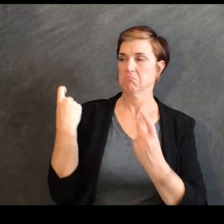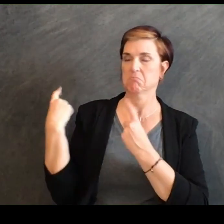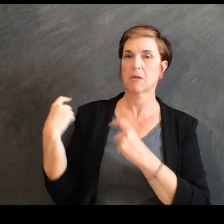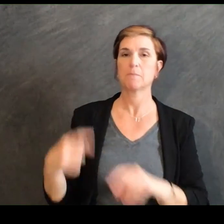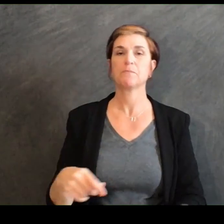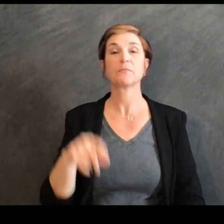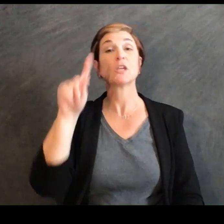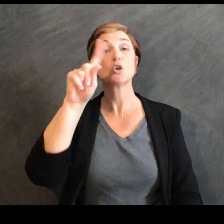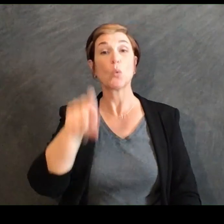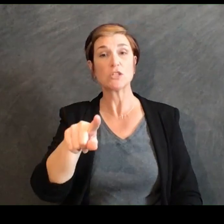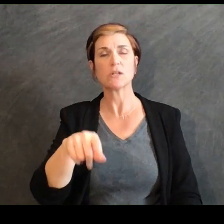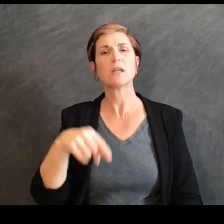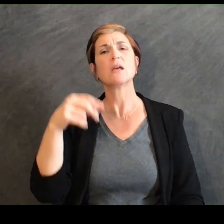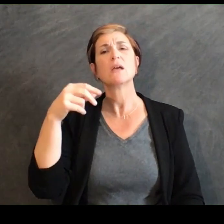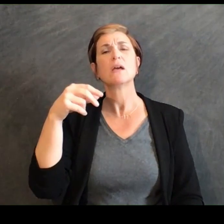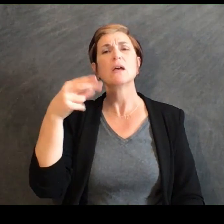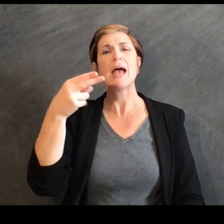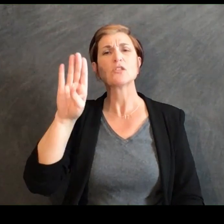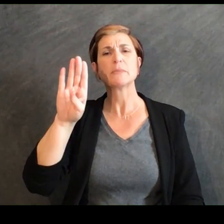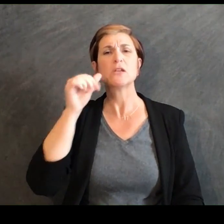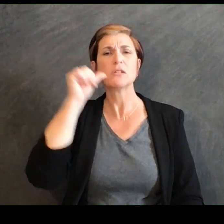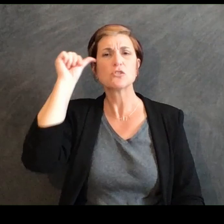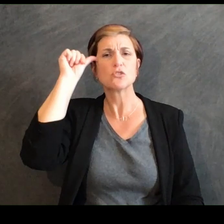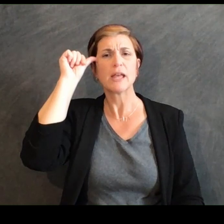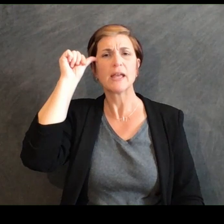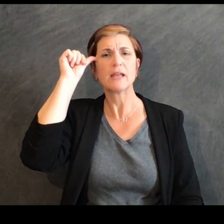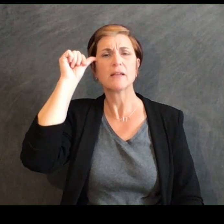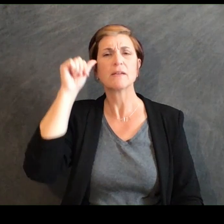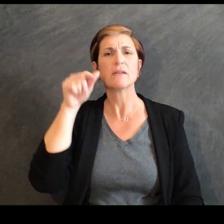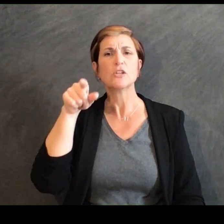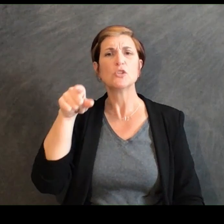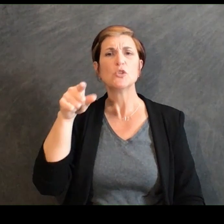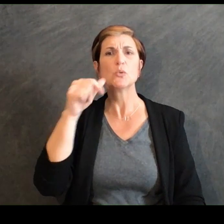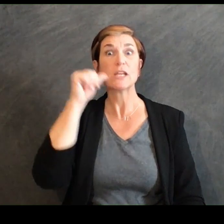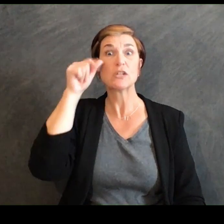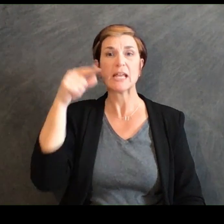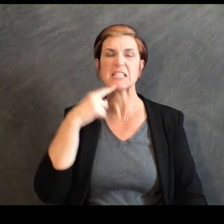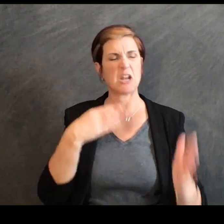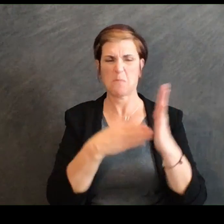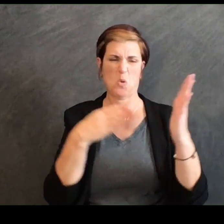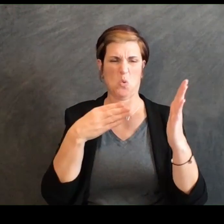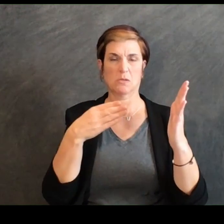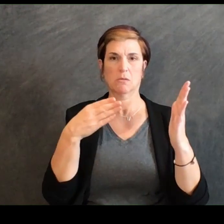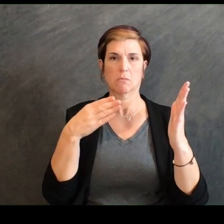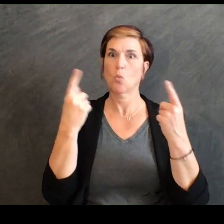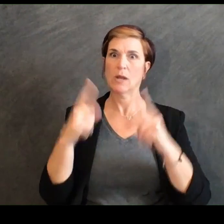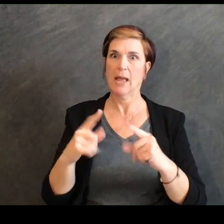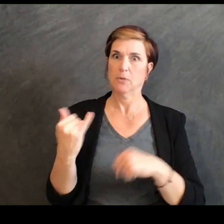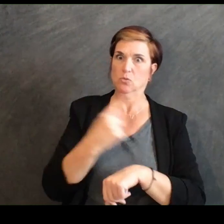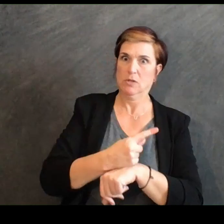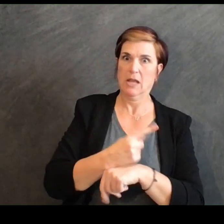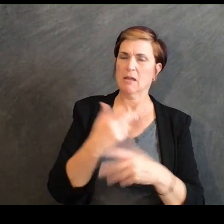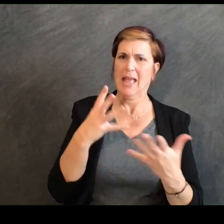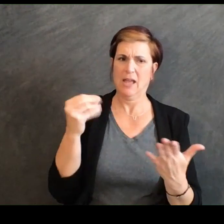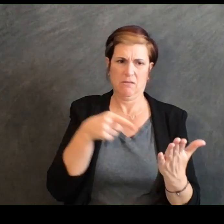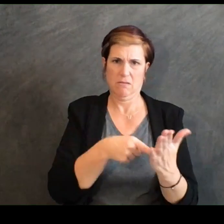yesterday we talked to you in the Oval Office you were opposed to it what has happened since then and and what's the holdup on that well we just don't think